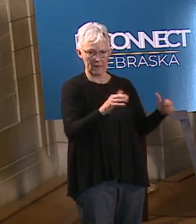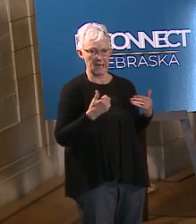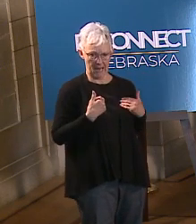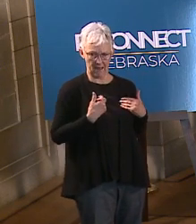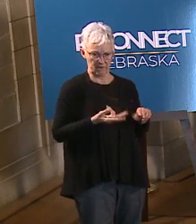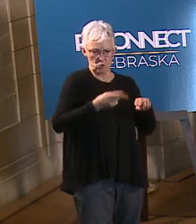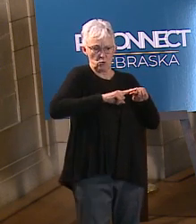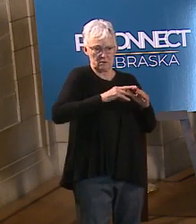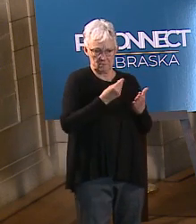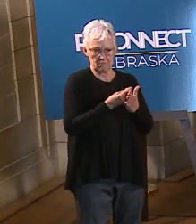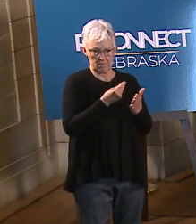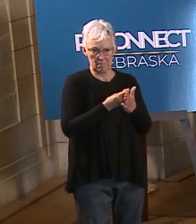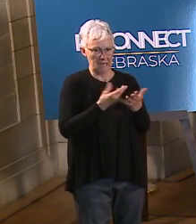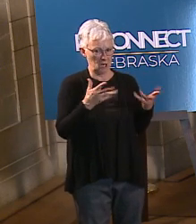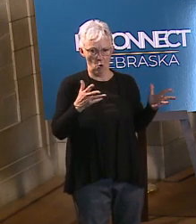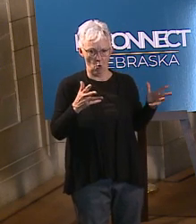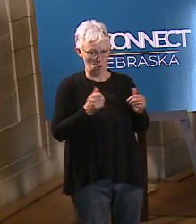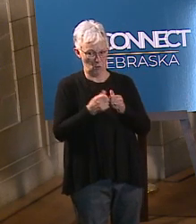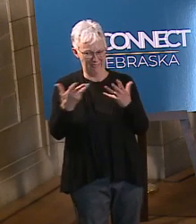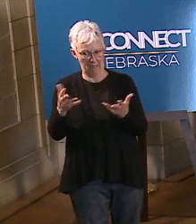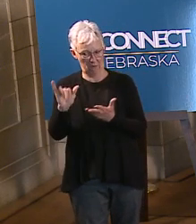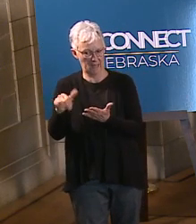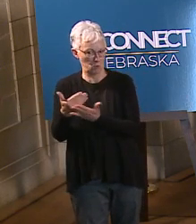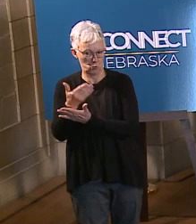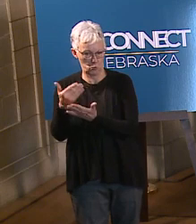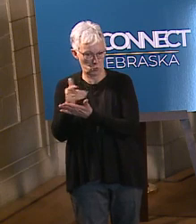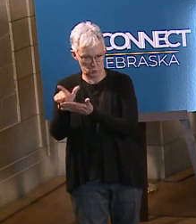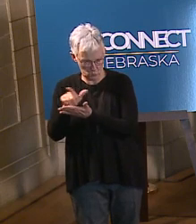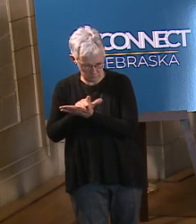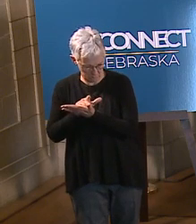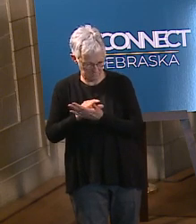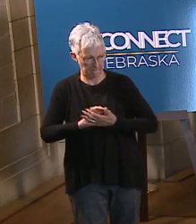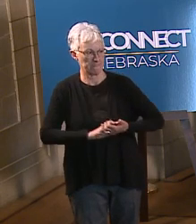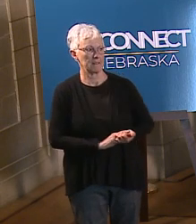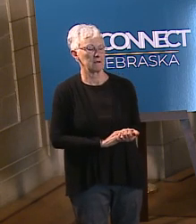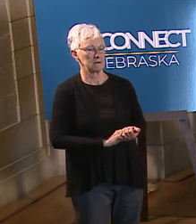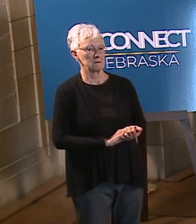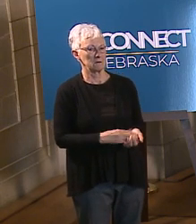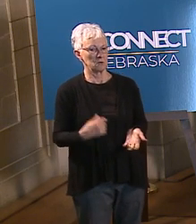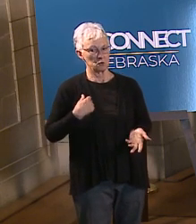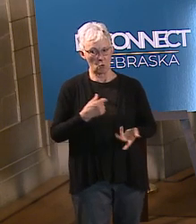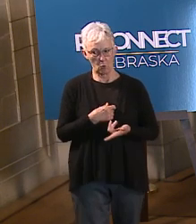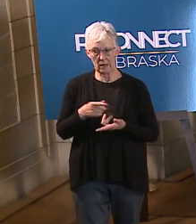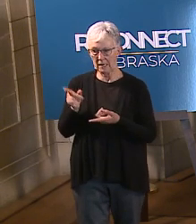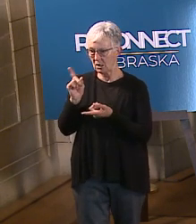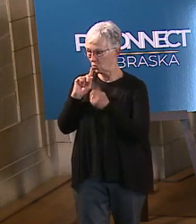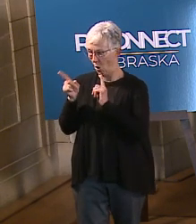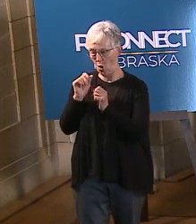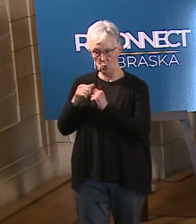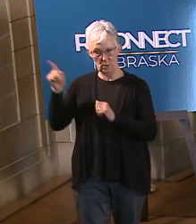MONEY ON TOP OF THAT, SO WE HAD ALREADY INCREASED THE AMOUNT OF FUNDING TO ADDRESS THESE